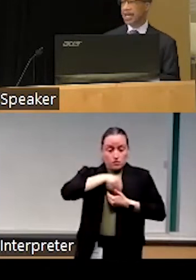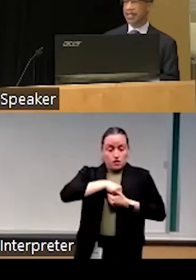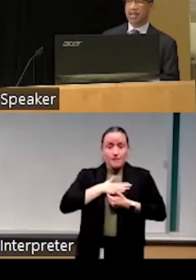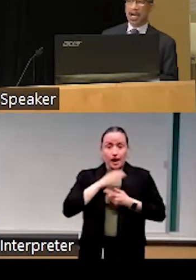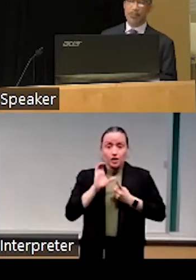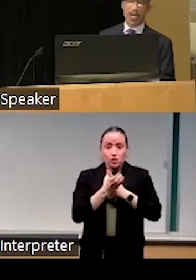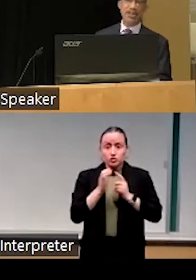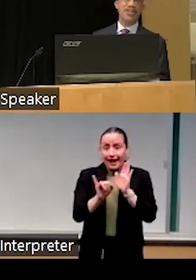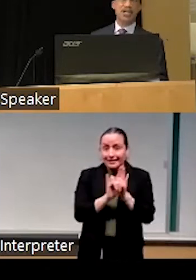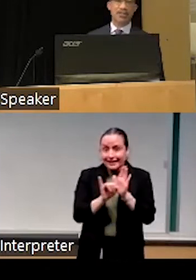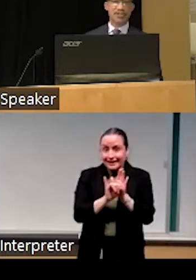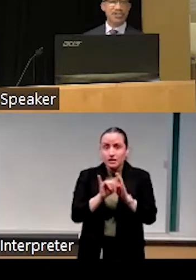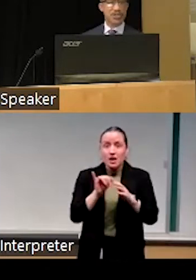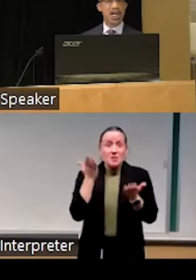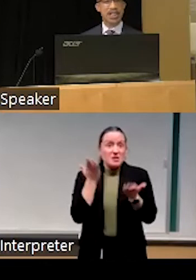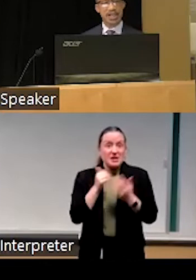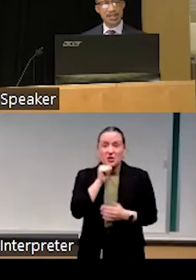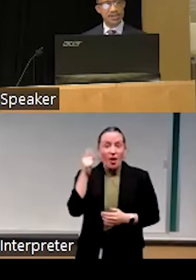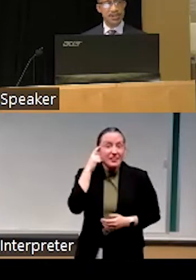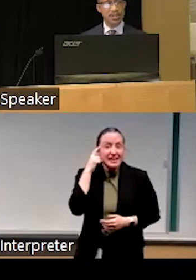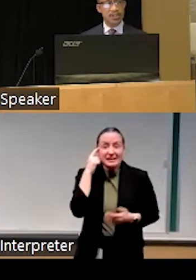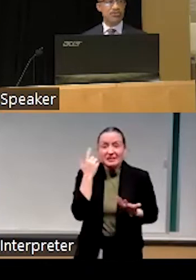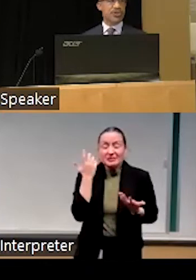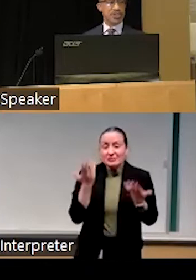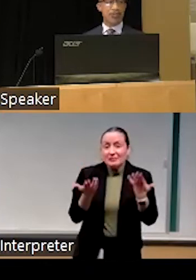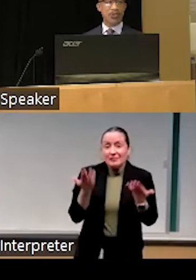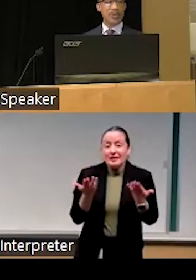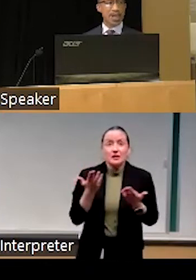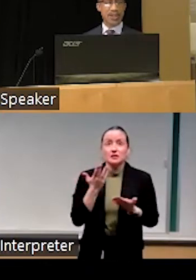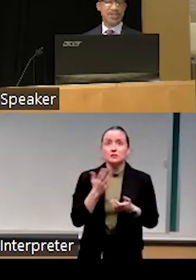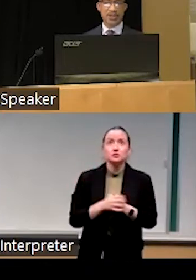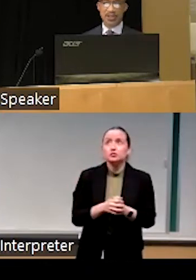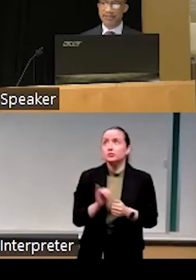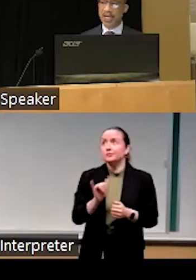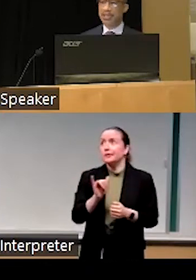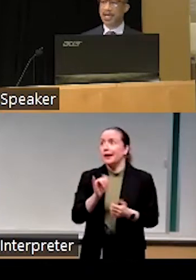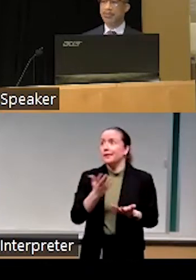that I may not think of in certain contexts so for example I'm not considering the fact that